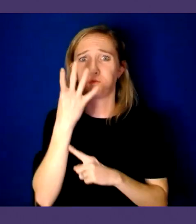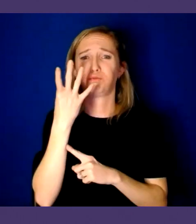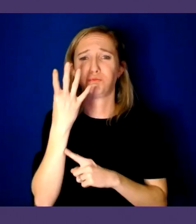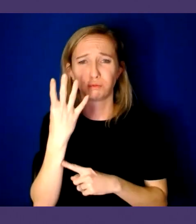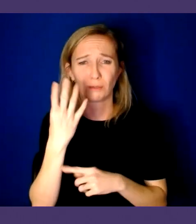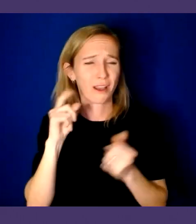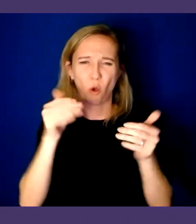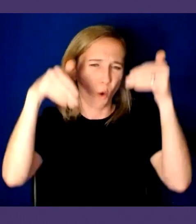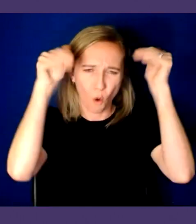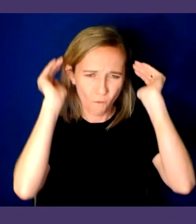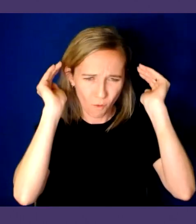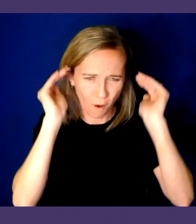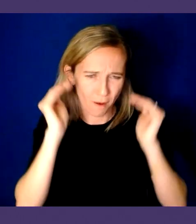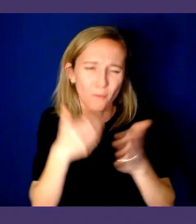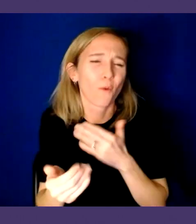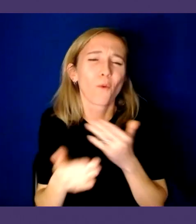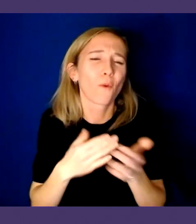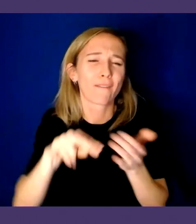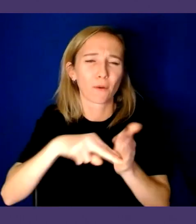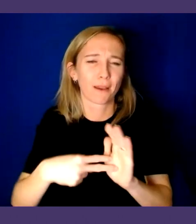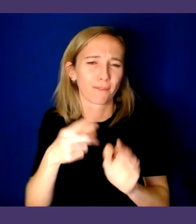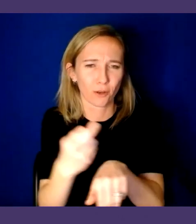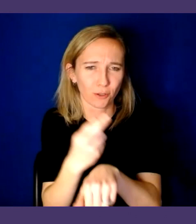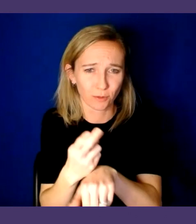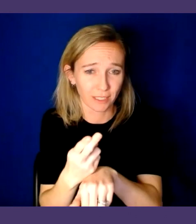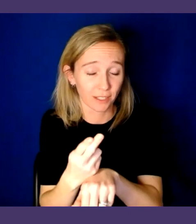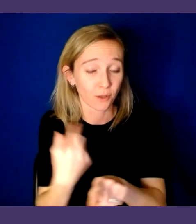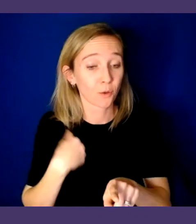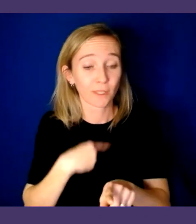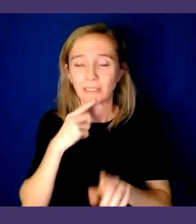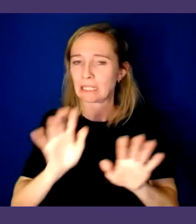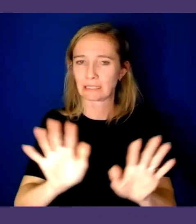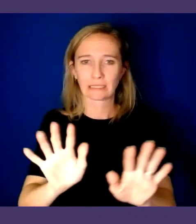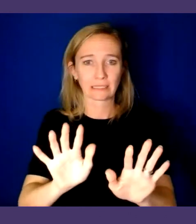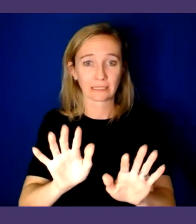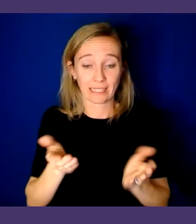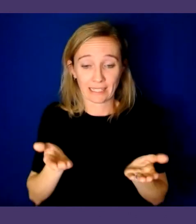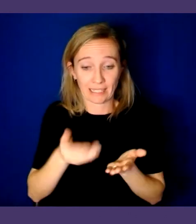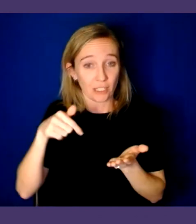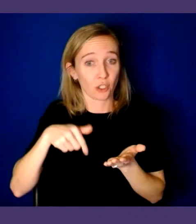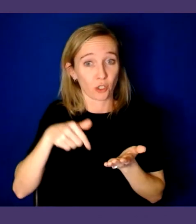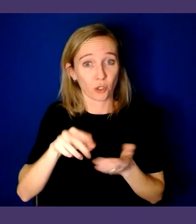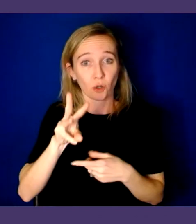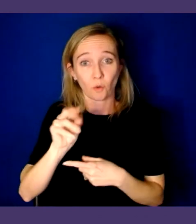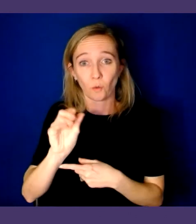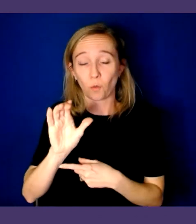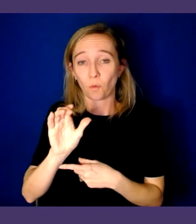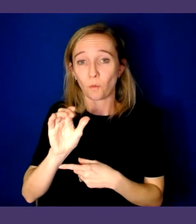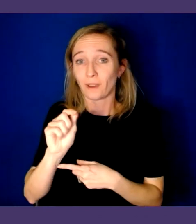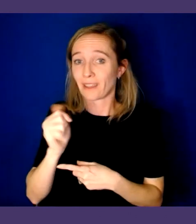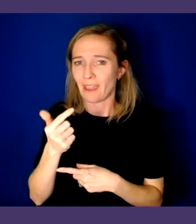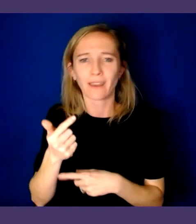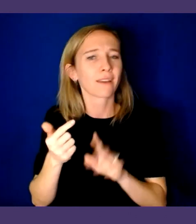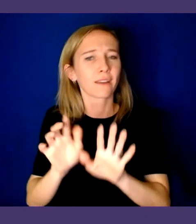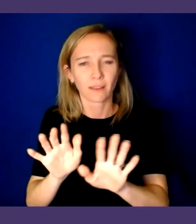don't point to WCAG. The pause is, start with the intro material.